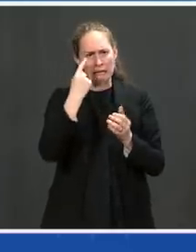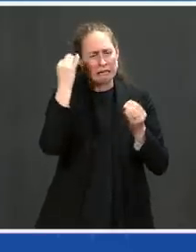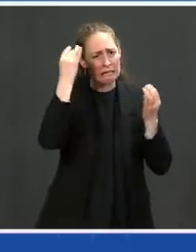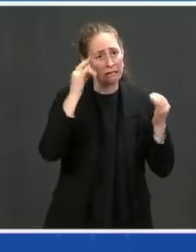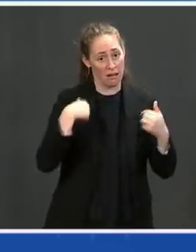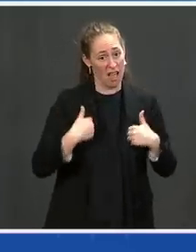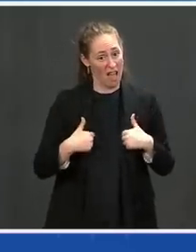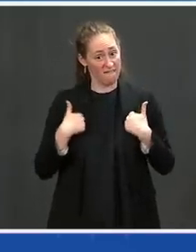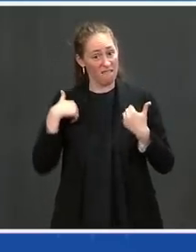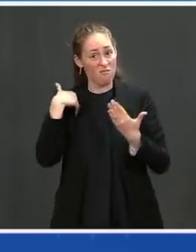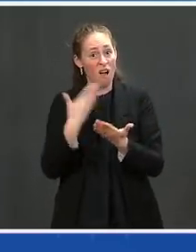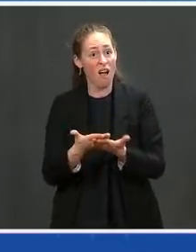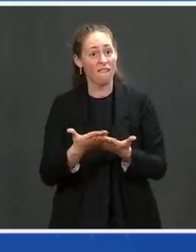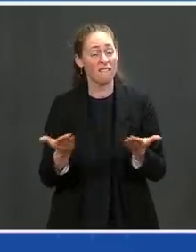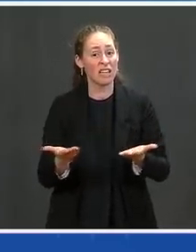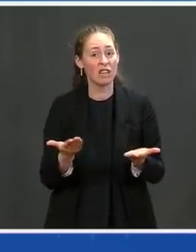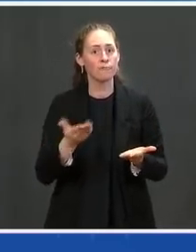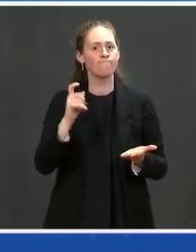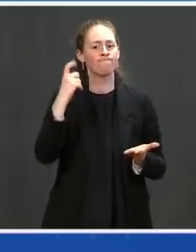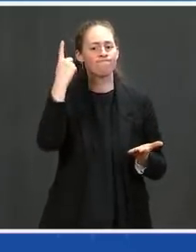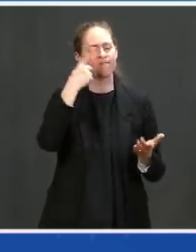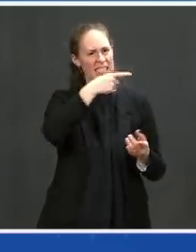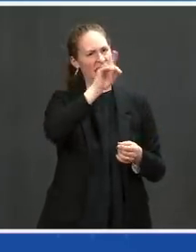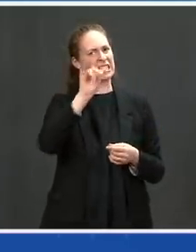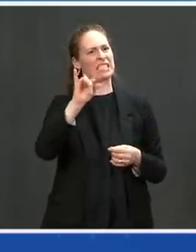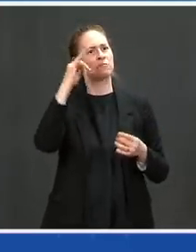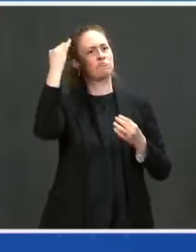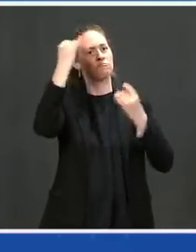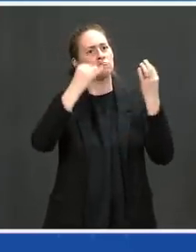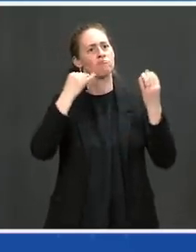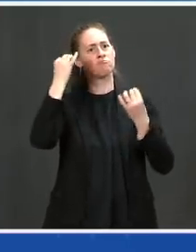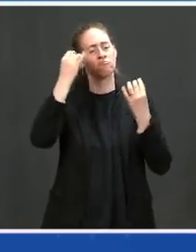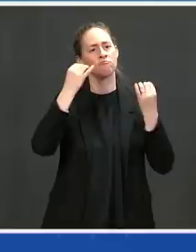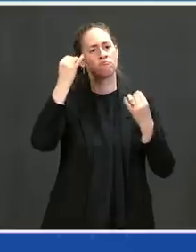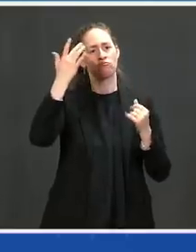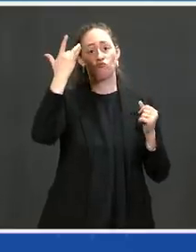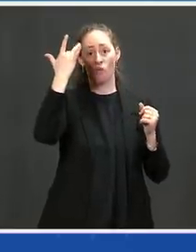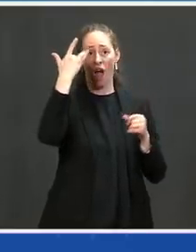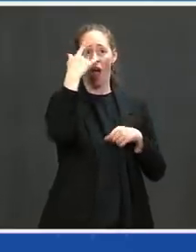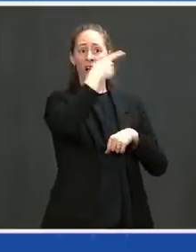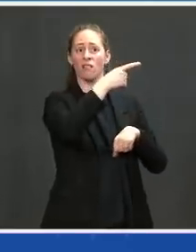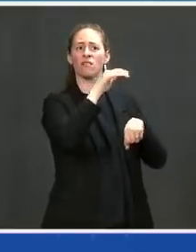But they left because of what the Brits had been doing. They were in real, real trouble. They didn't want to leave.